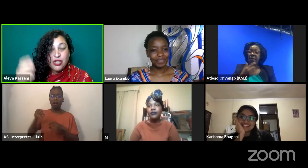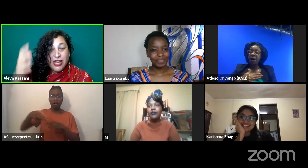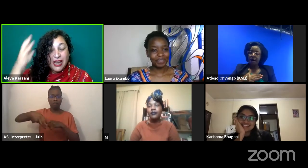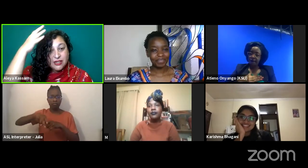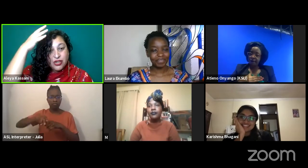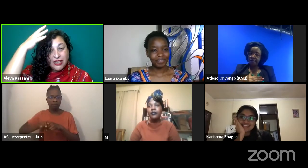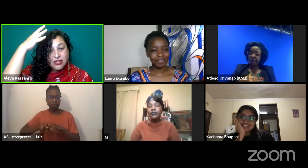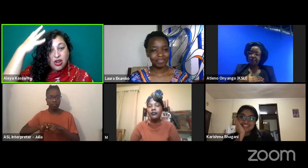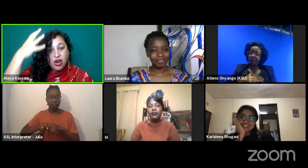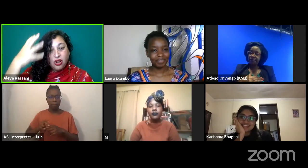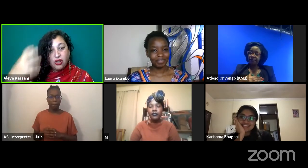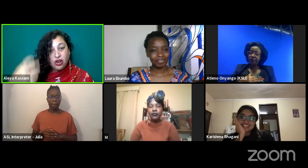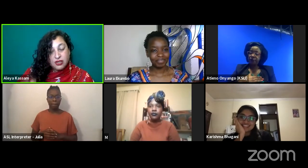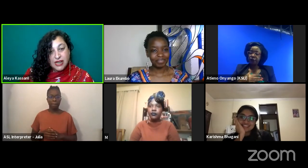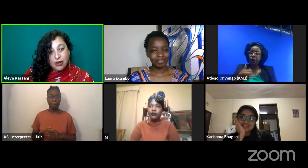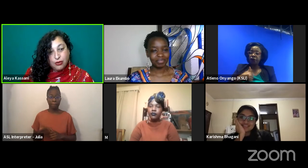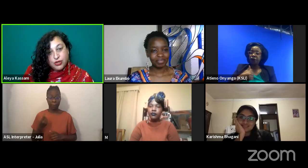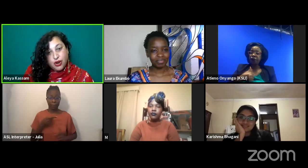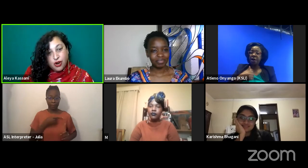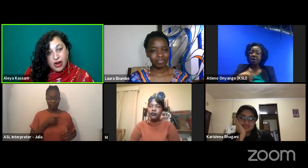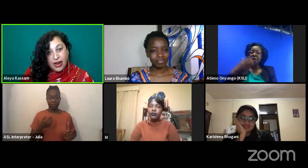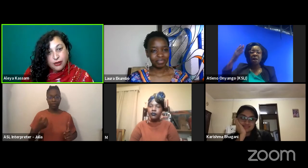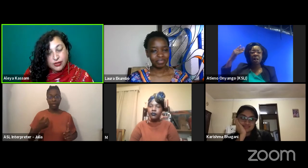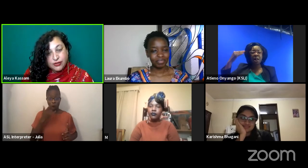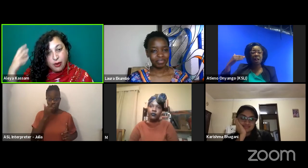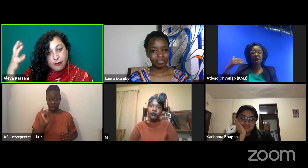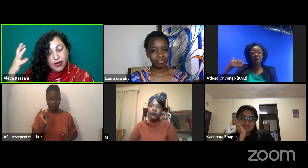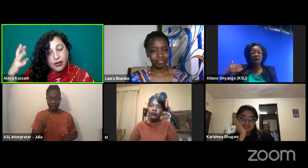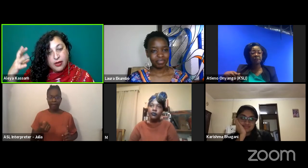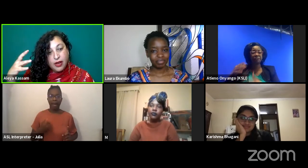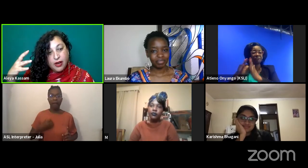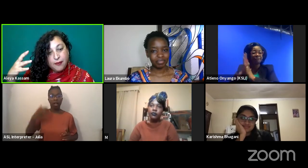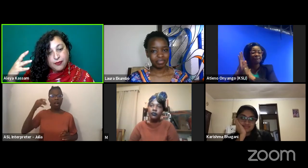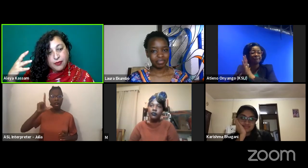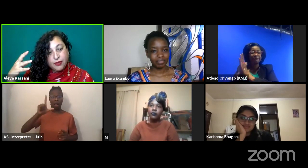She has long locks down to her ankles for many decades.